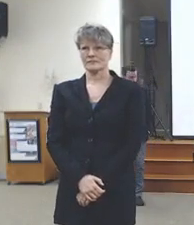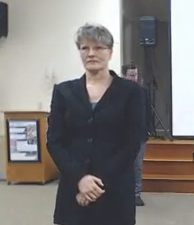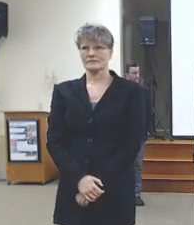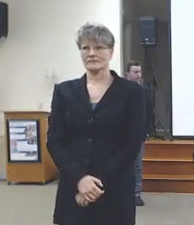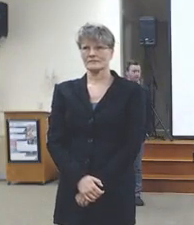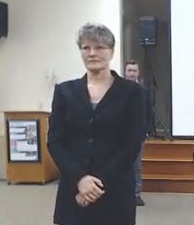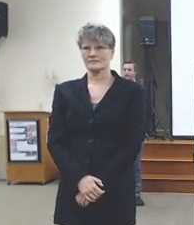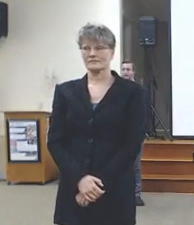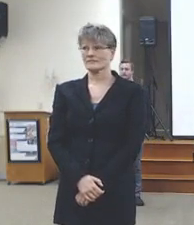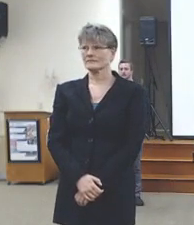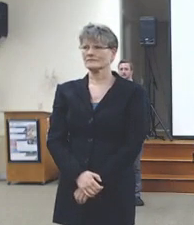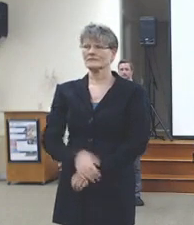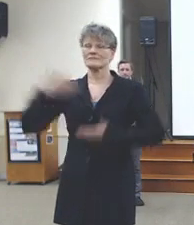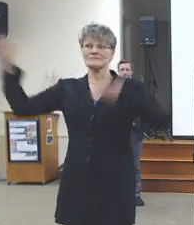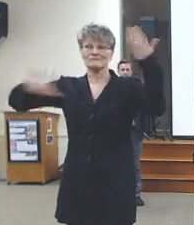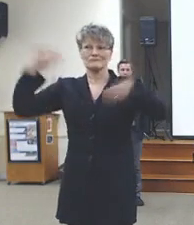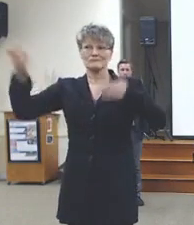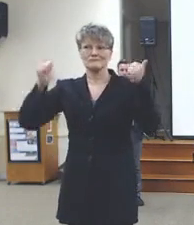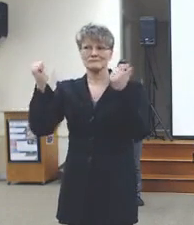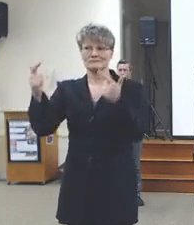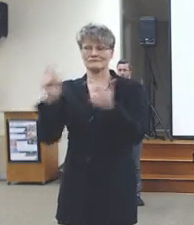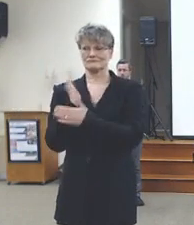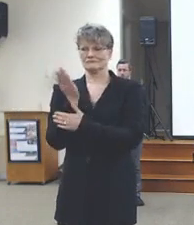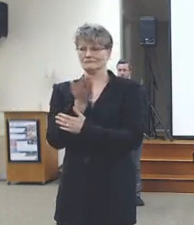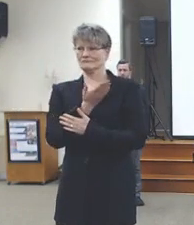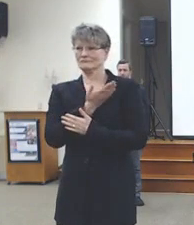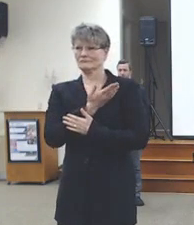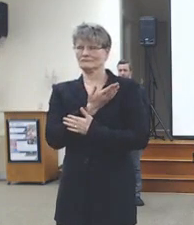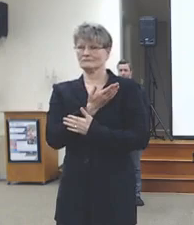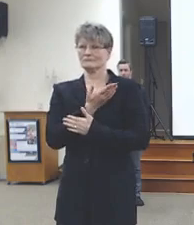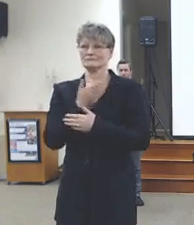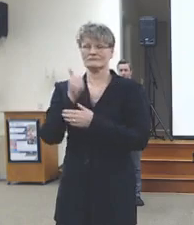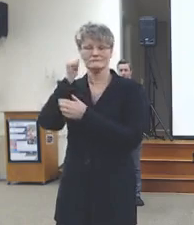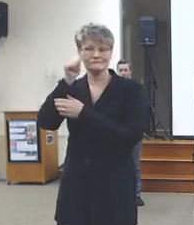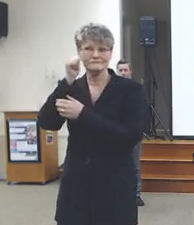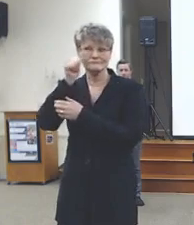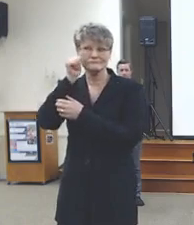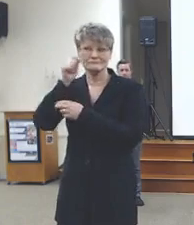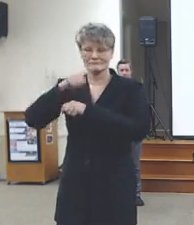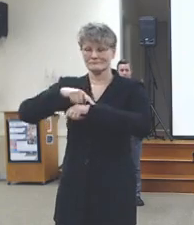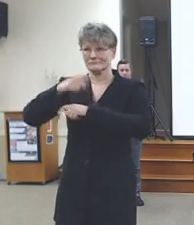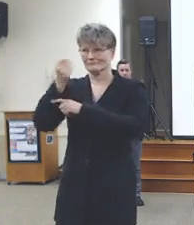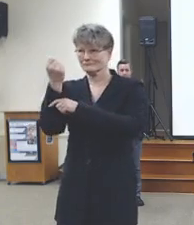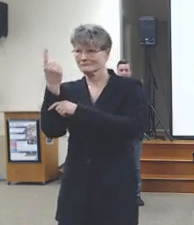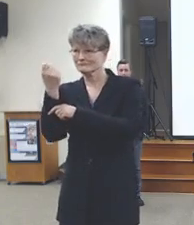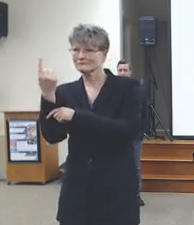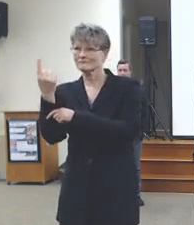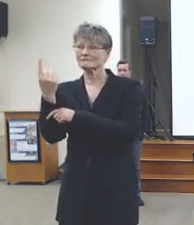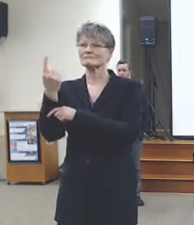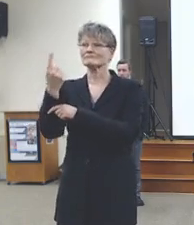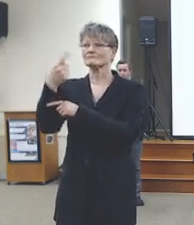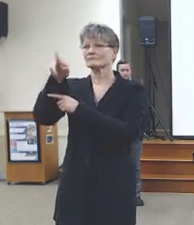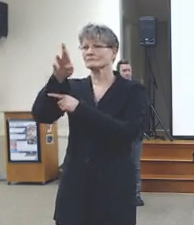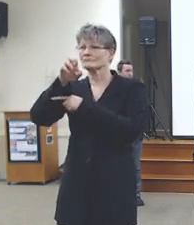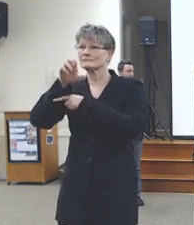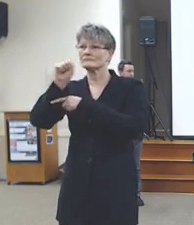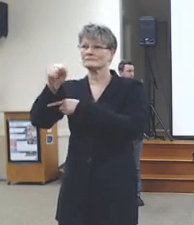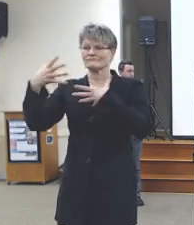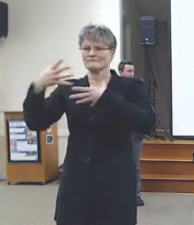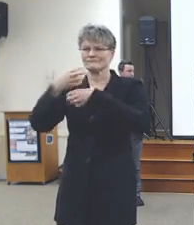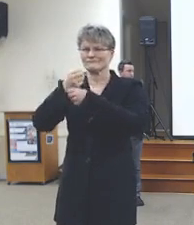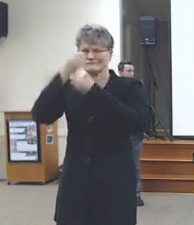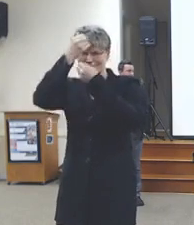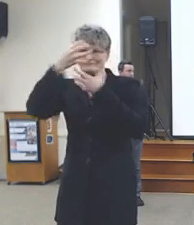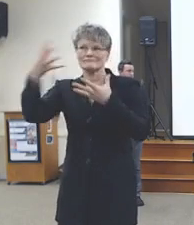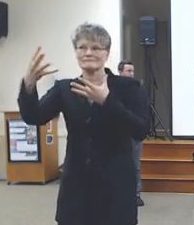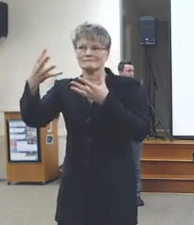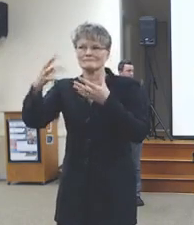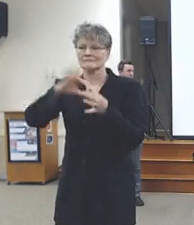Welcome everybody to our daily 11 a.m. press briefing on COVID-19. As is typical,